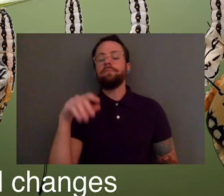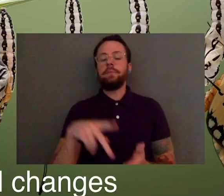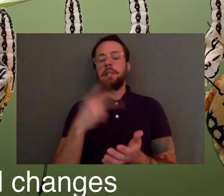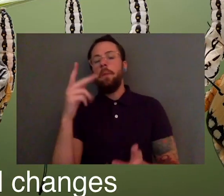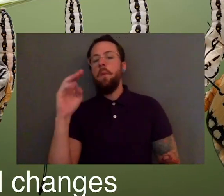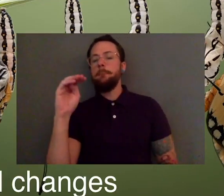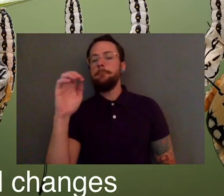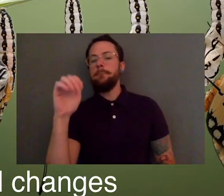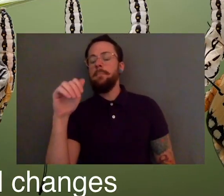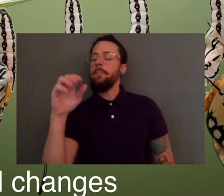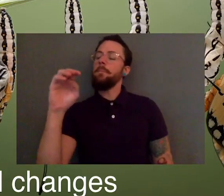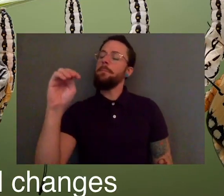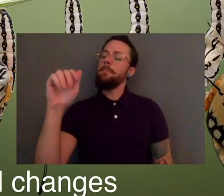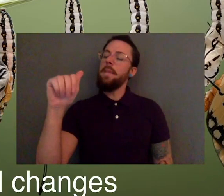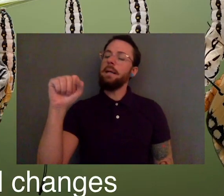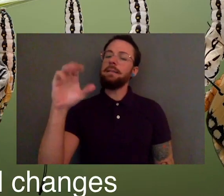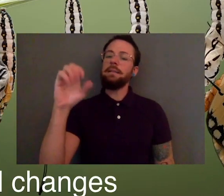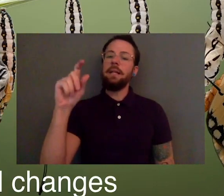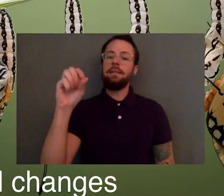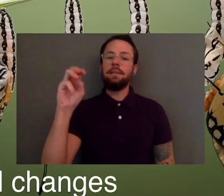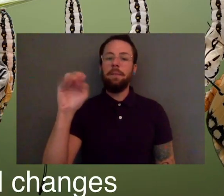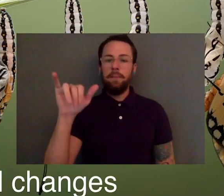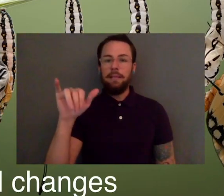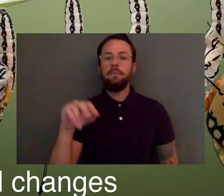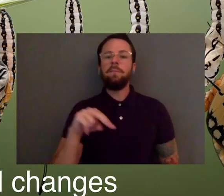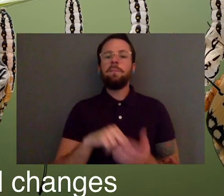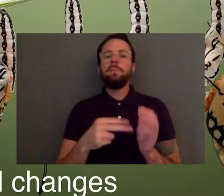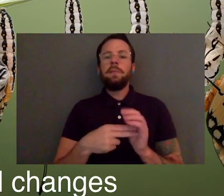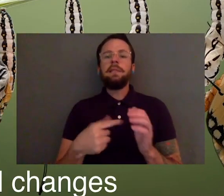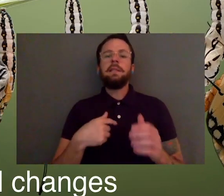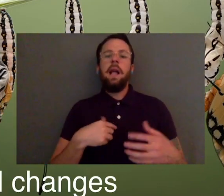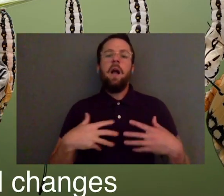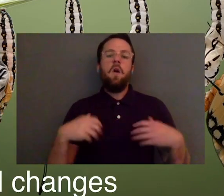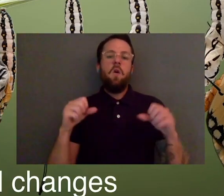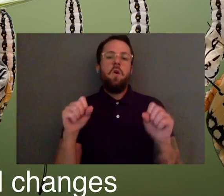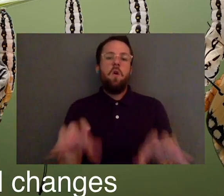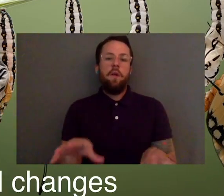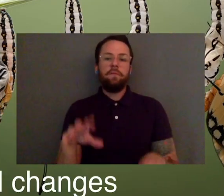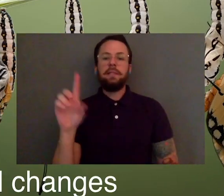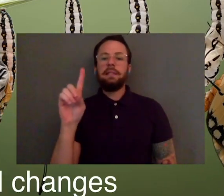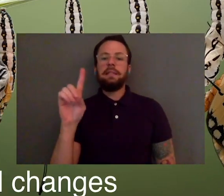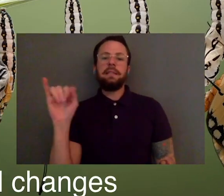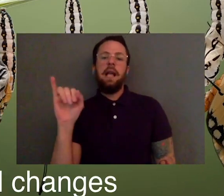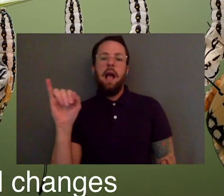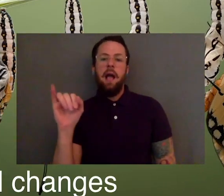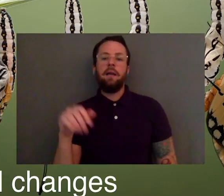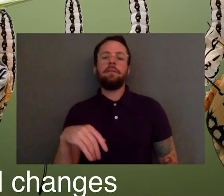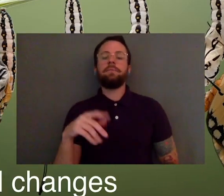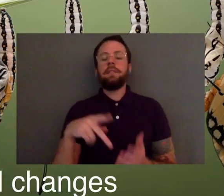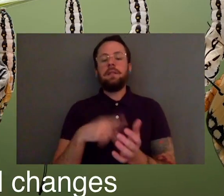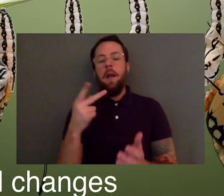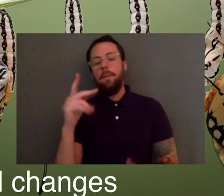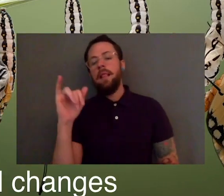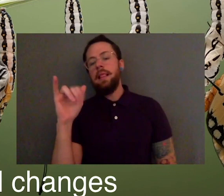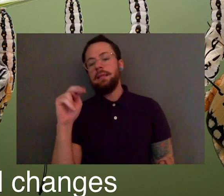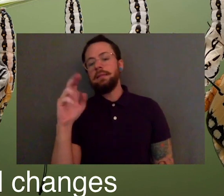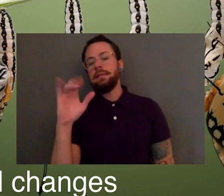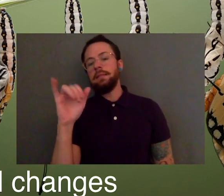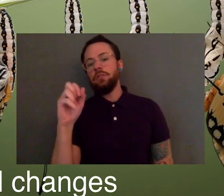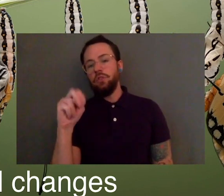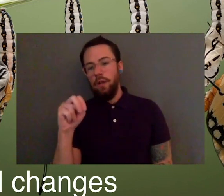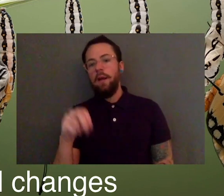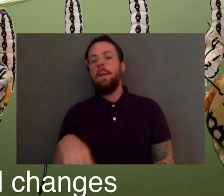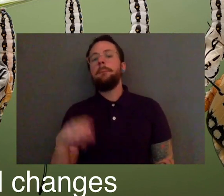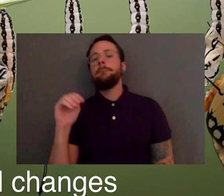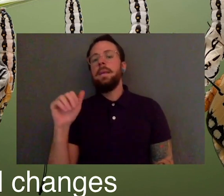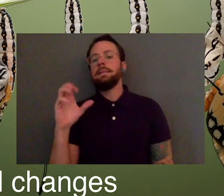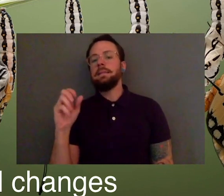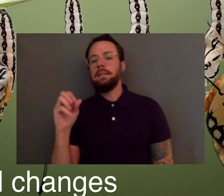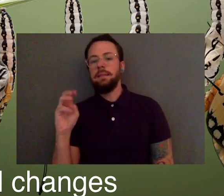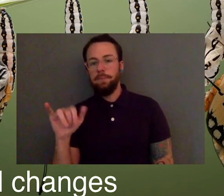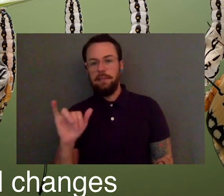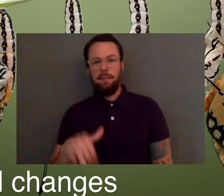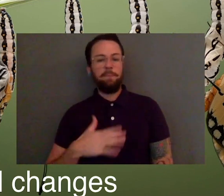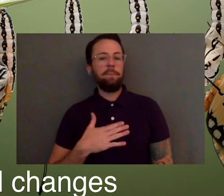There is, I have under gone a double massectomy surgery where you remove the breast.